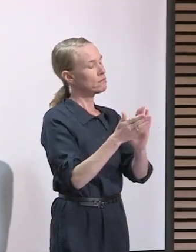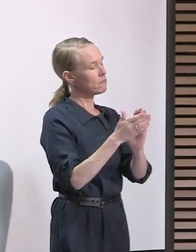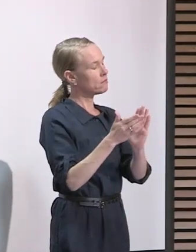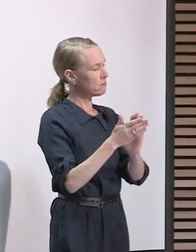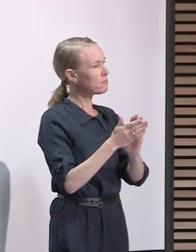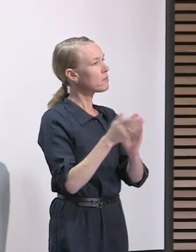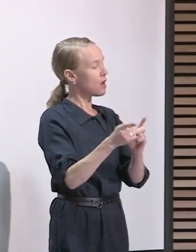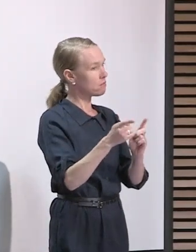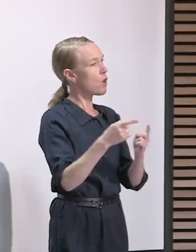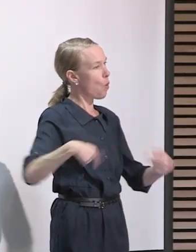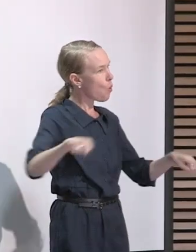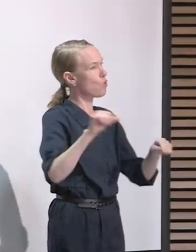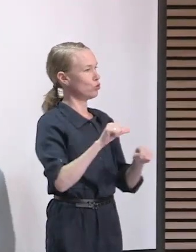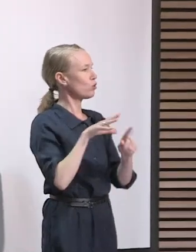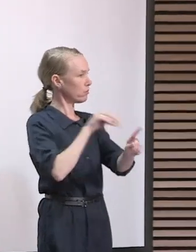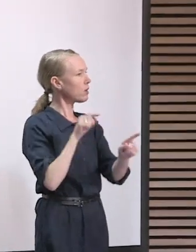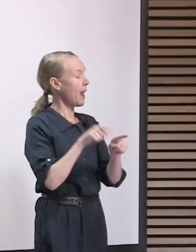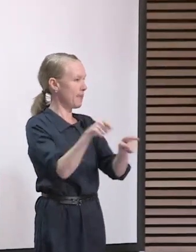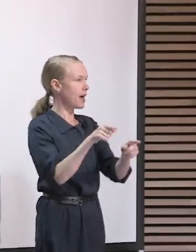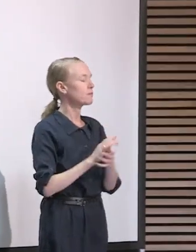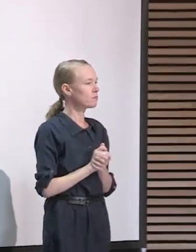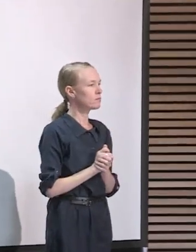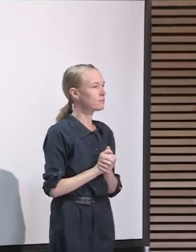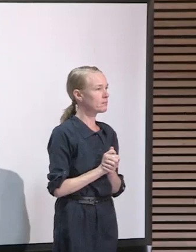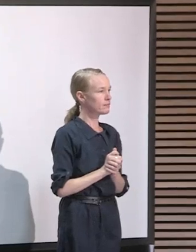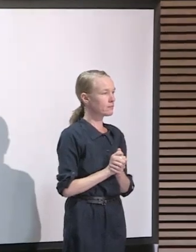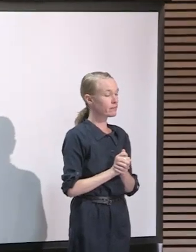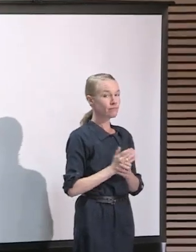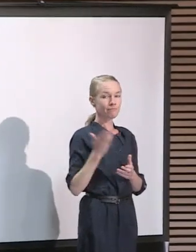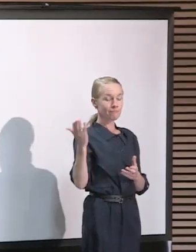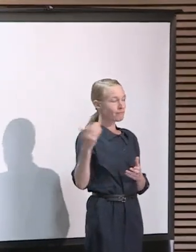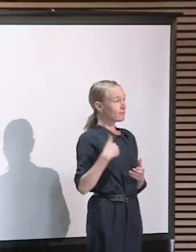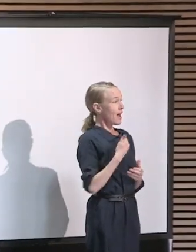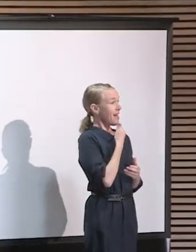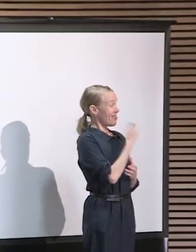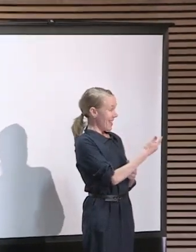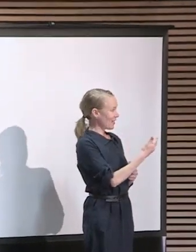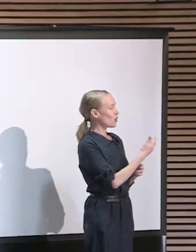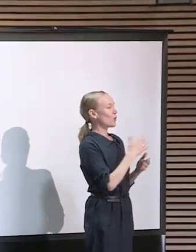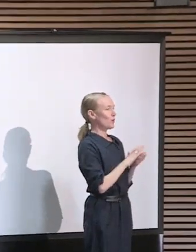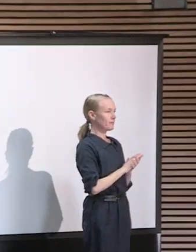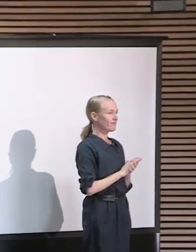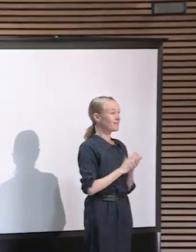action in coming forward to be tested and then going into isolation is to be encouraged and commended. Thanks,